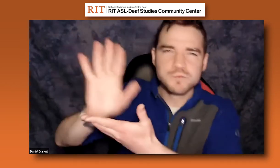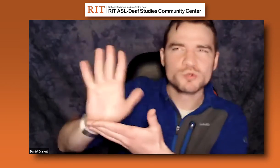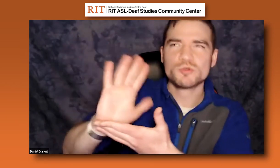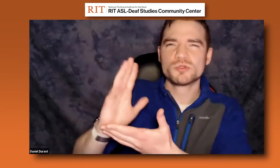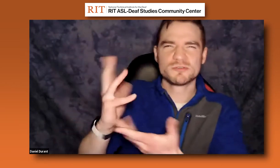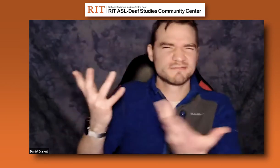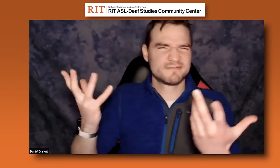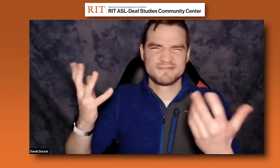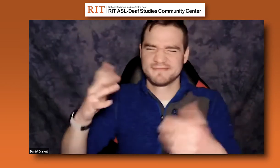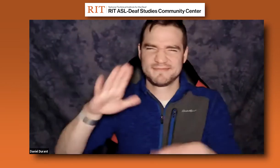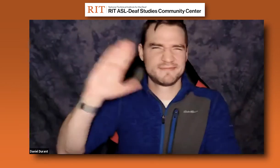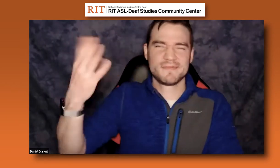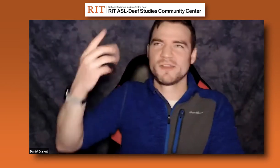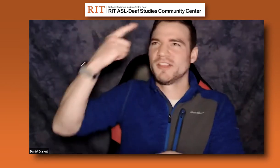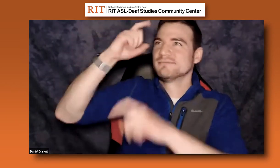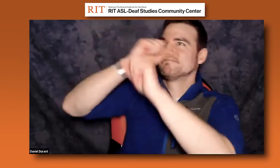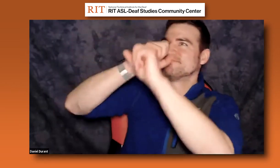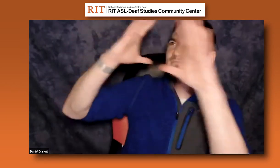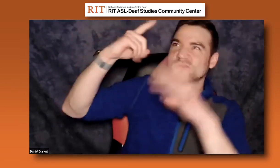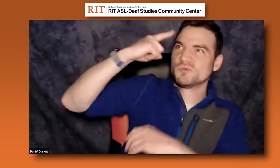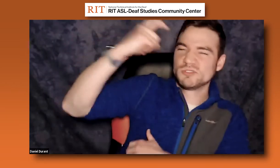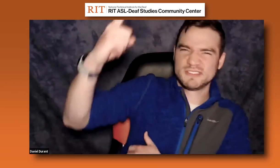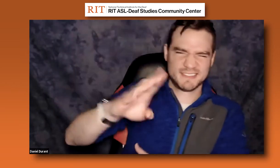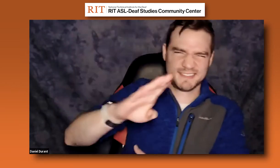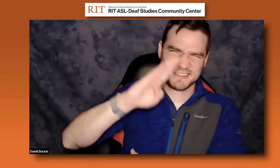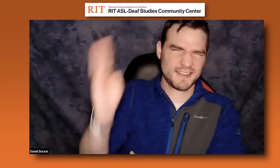I didn't think about being on TV or in films or on stage.